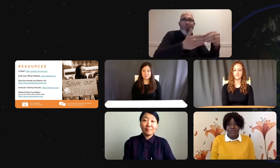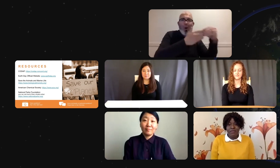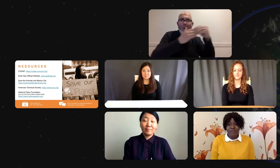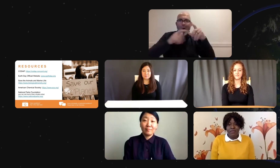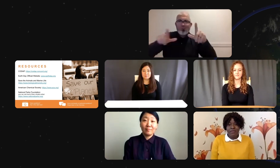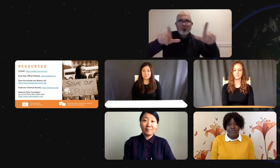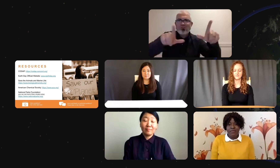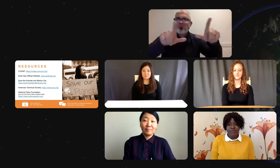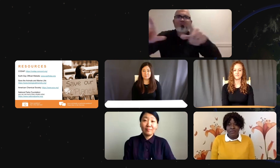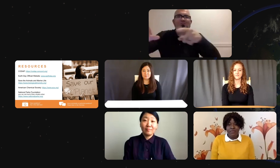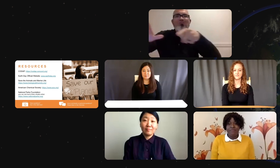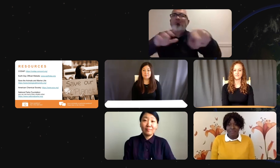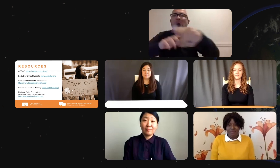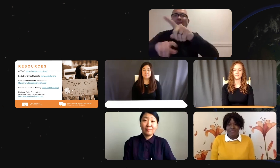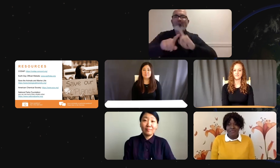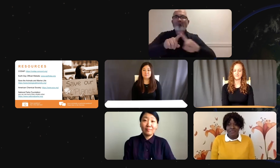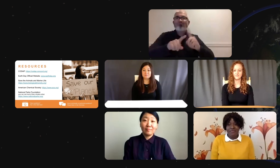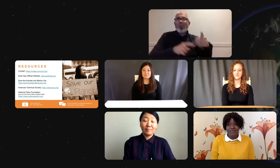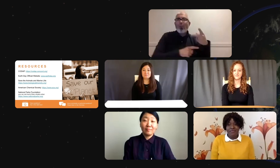tools.